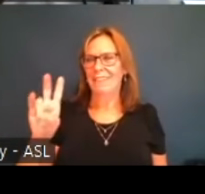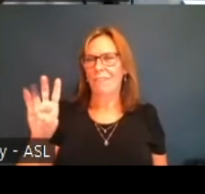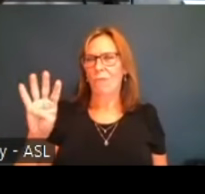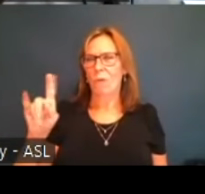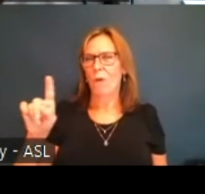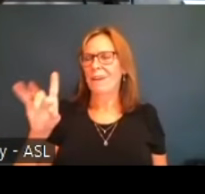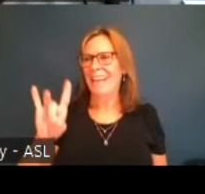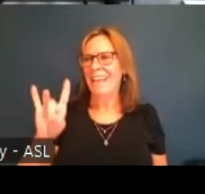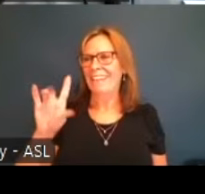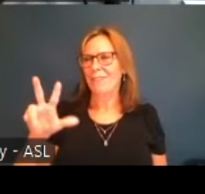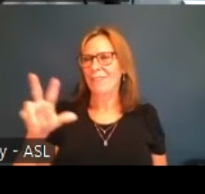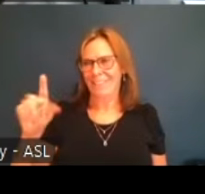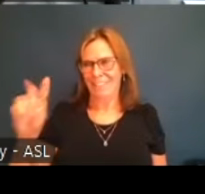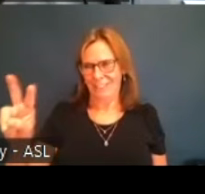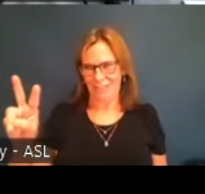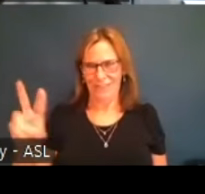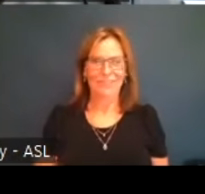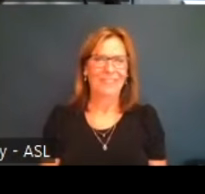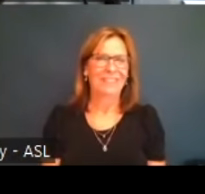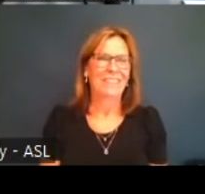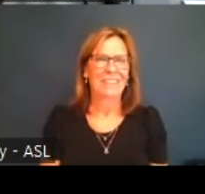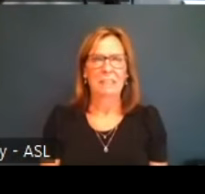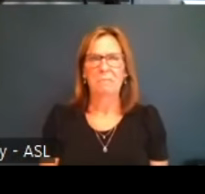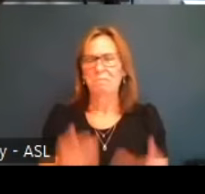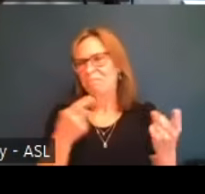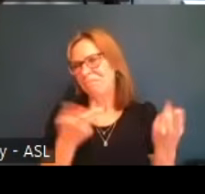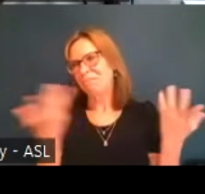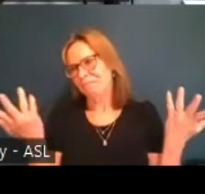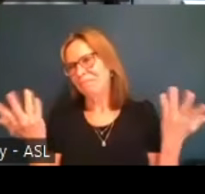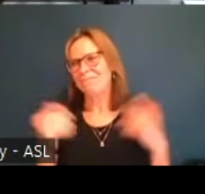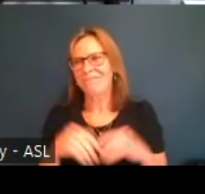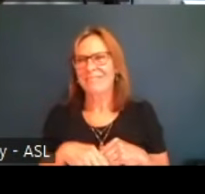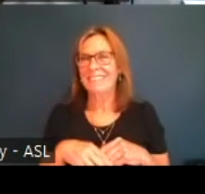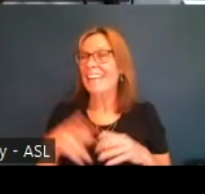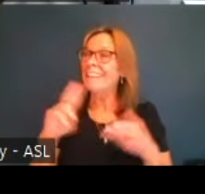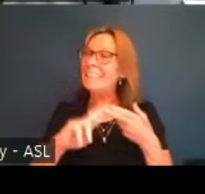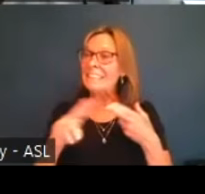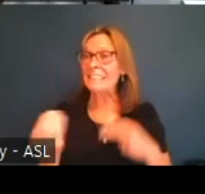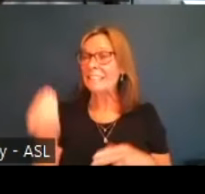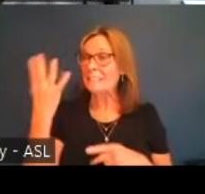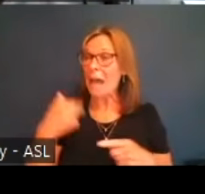that external relations did so it's much fancier and better looking, But our phone number is there, Our e-mail is there,